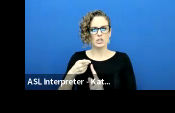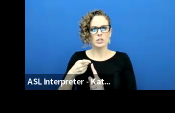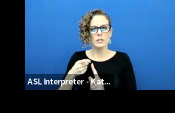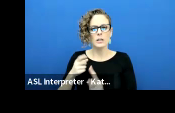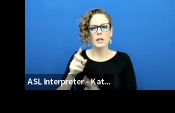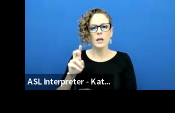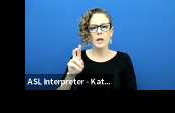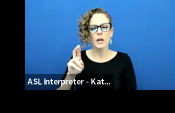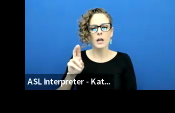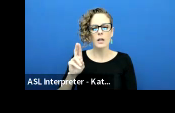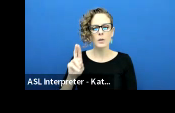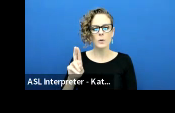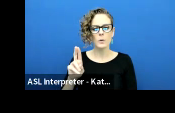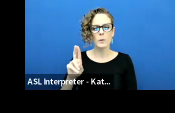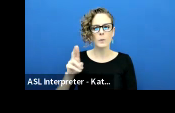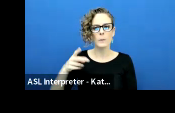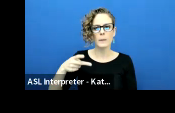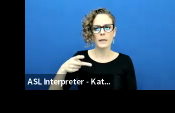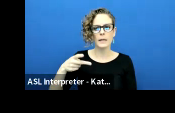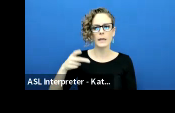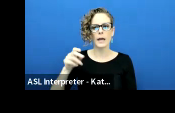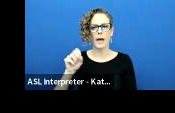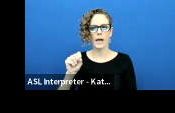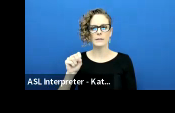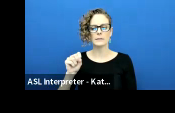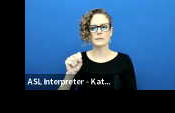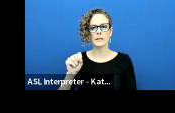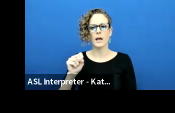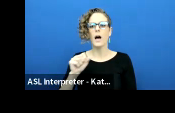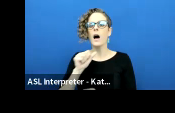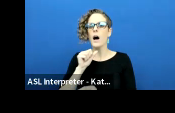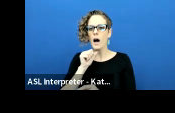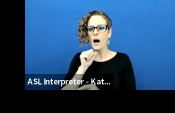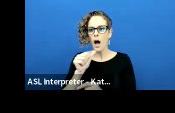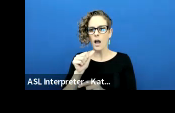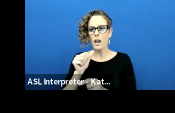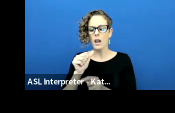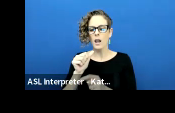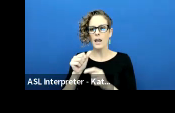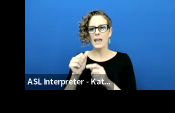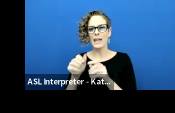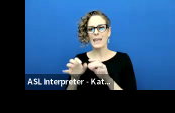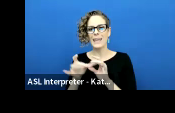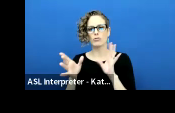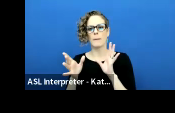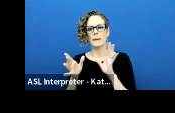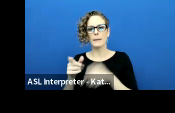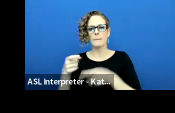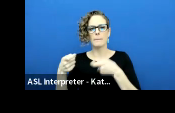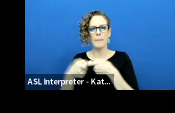uninterruptible power supply was sufficient for his purposes so if he loses power um you know his